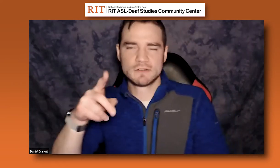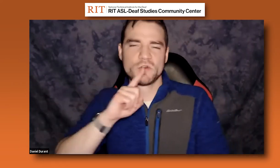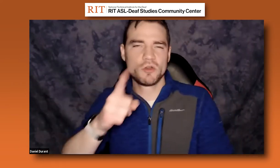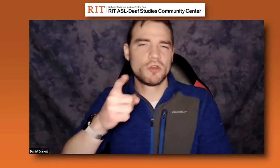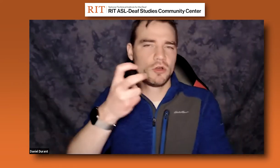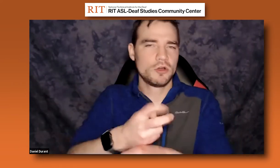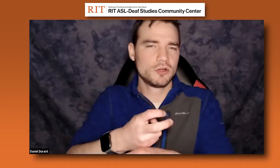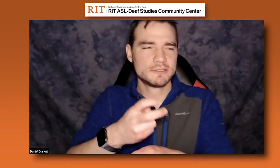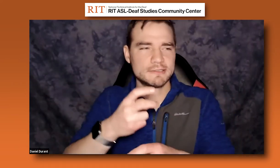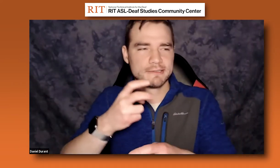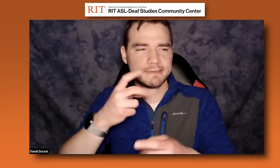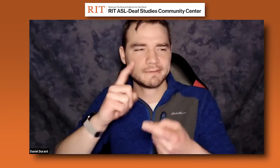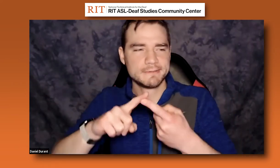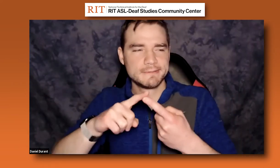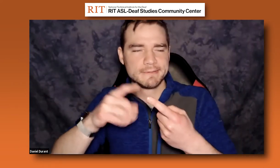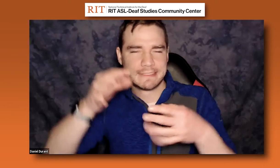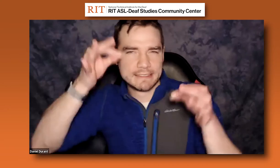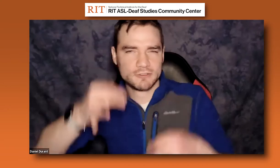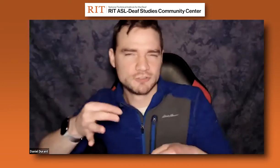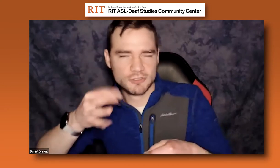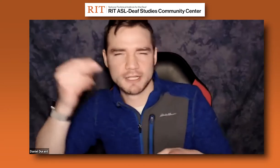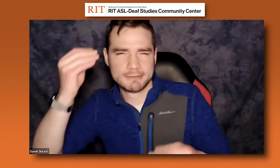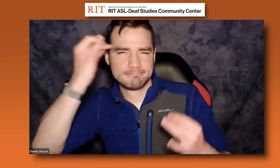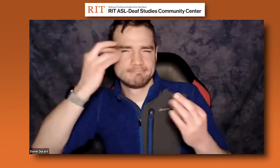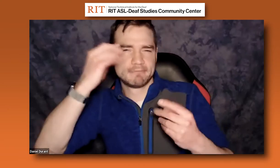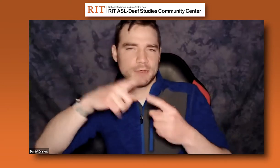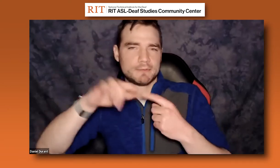My moms thought about it, and it was a really--a tough decision